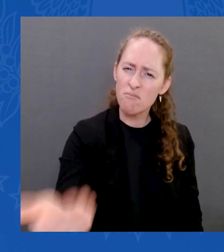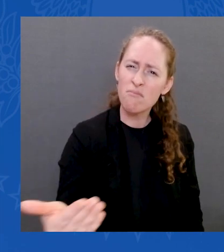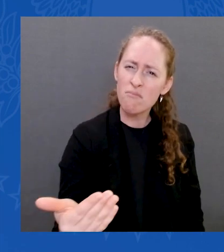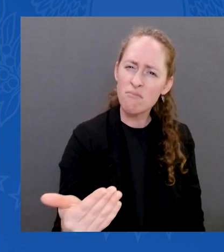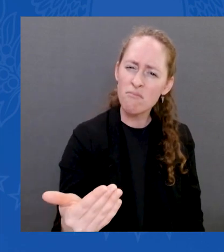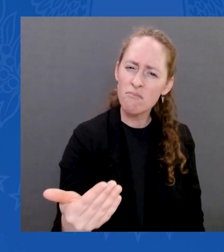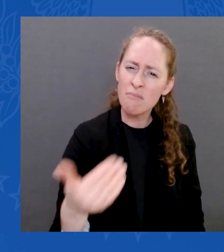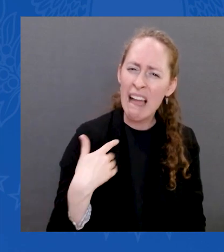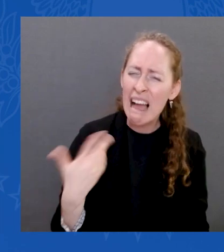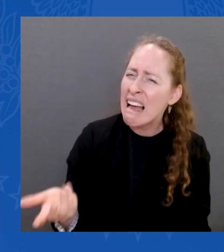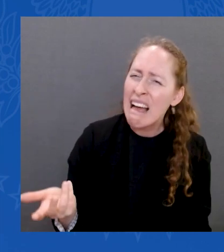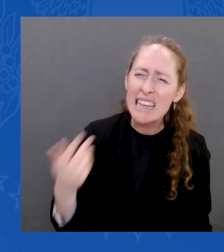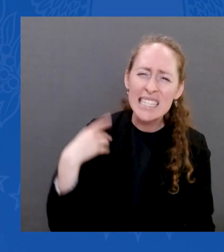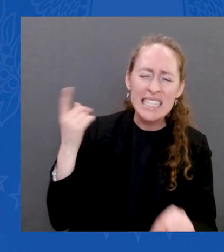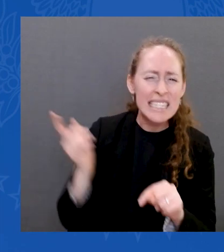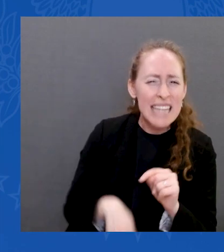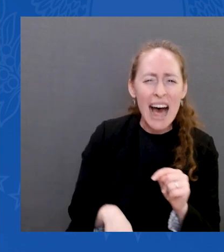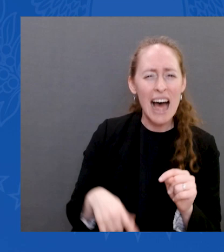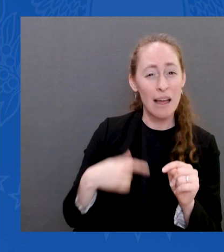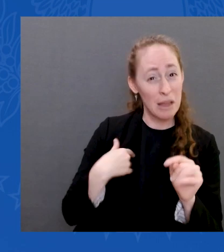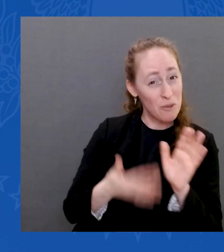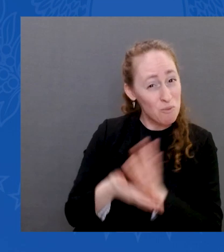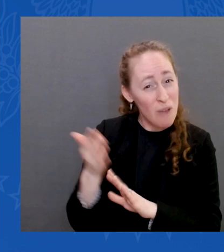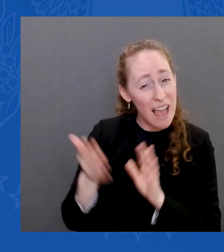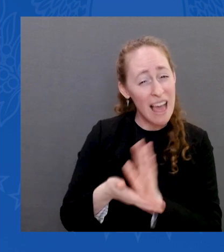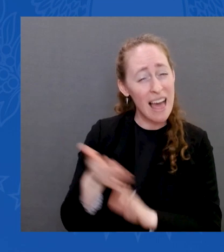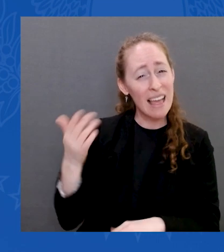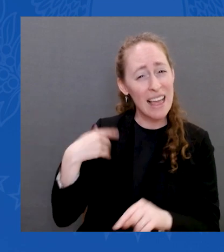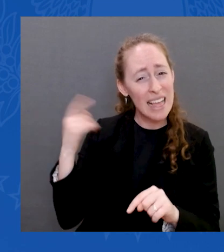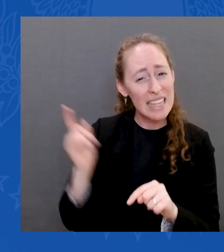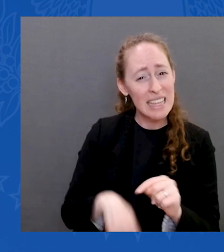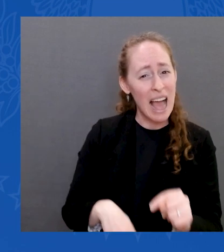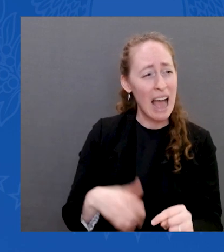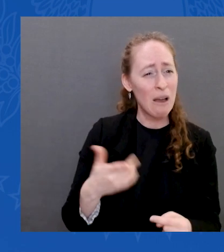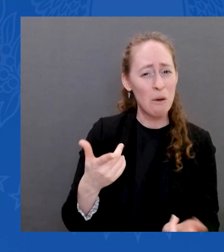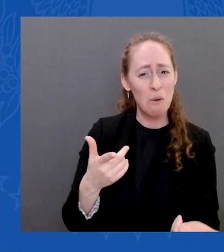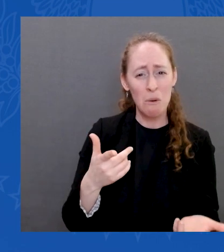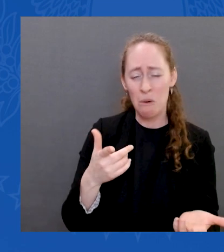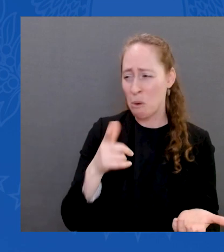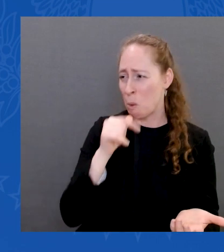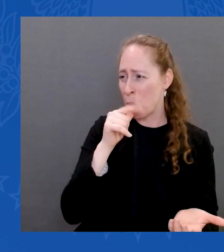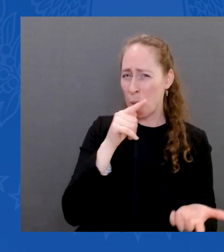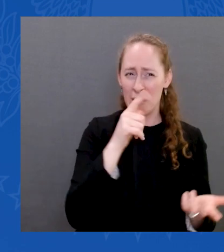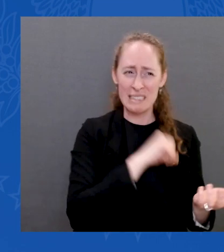I never even knew anybody who was in the Senate. And he looked at me; he said, "Remember what Plato said.